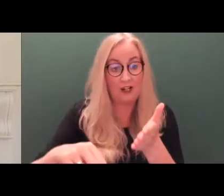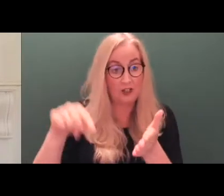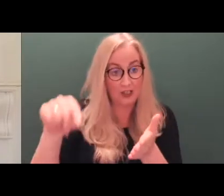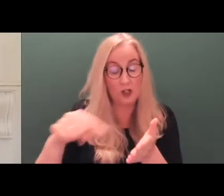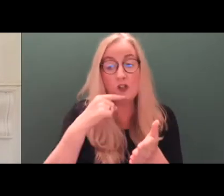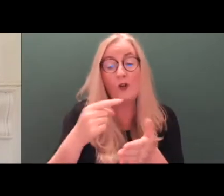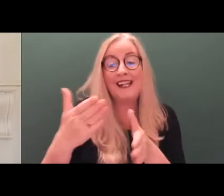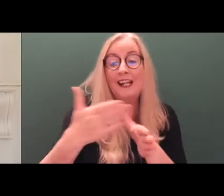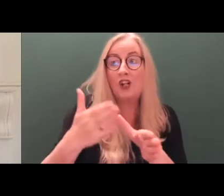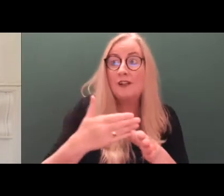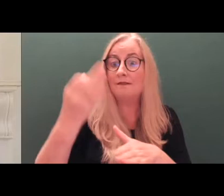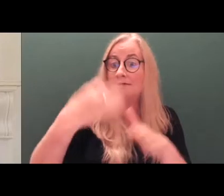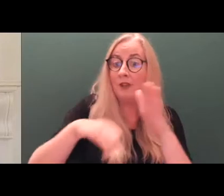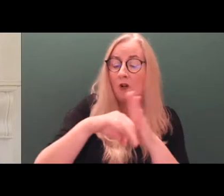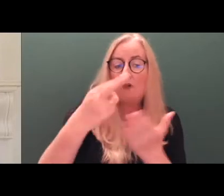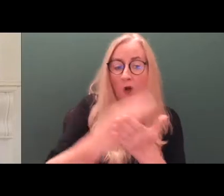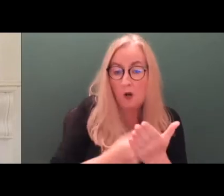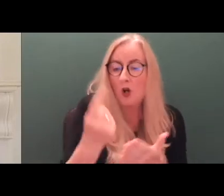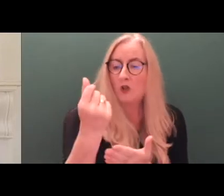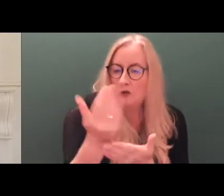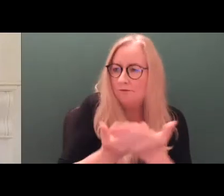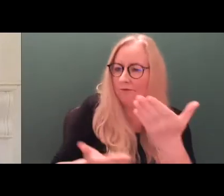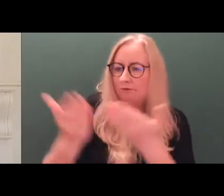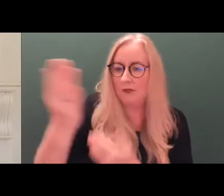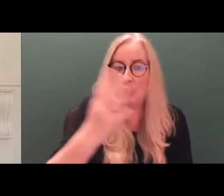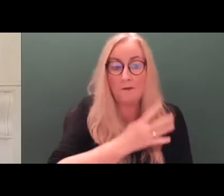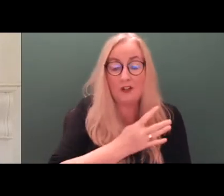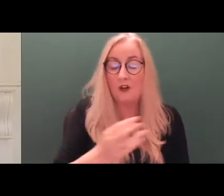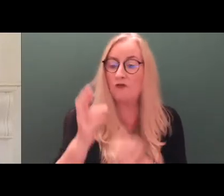is soon to be sent to the committee on the Rights of Persons with Disabilities.